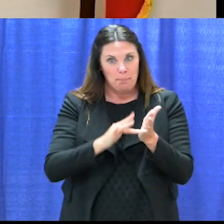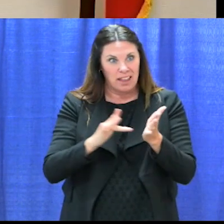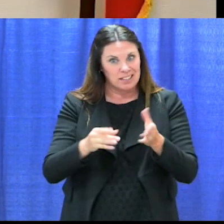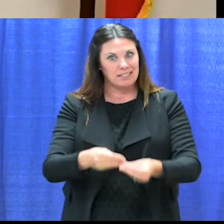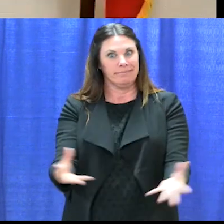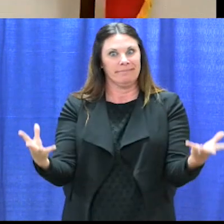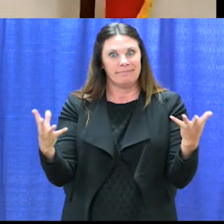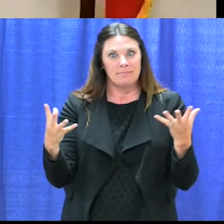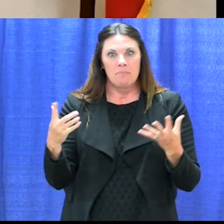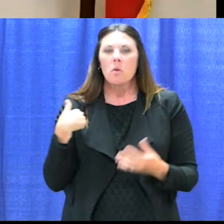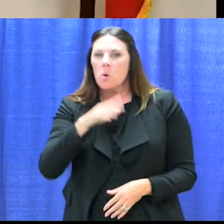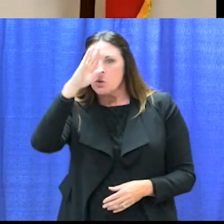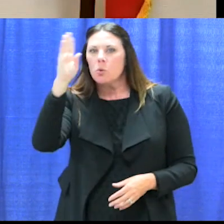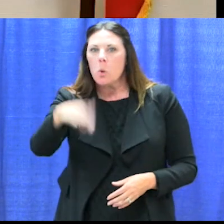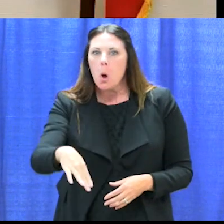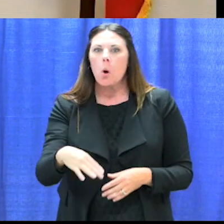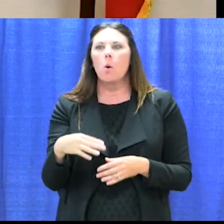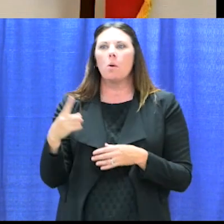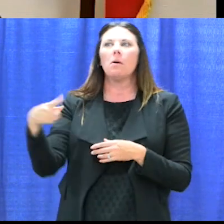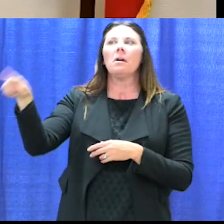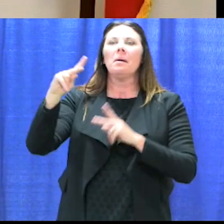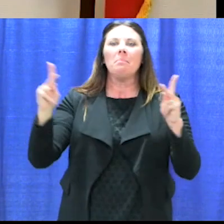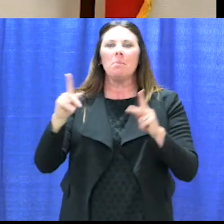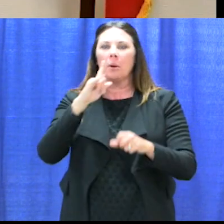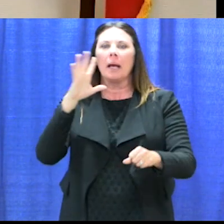We know that there's more commitments and we want to hear from those.